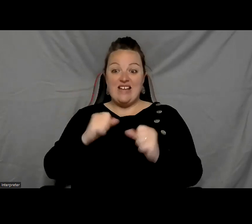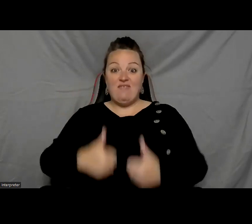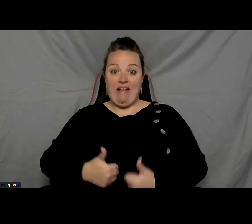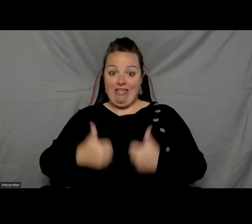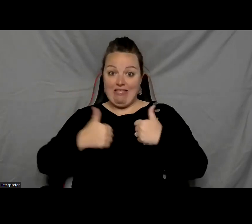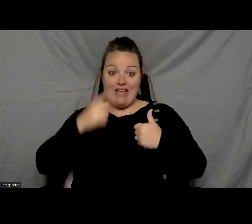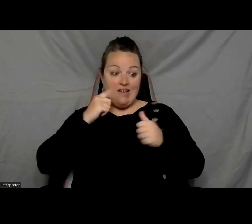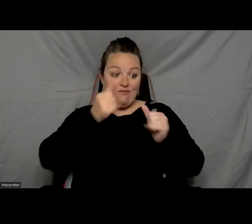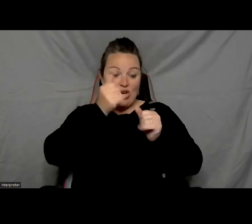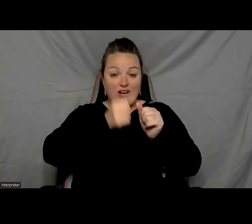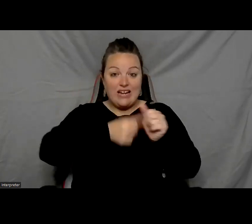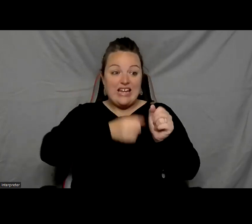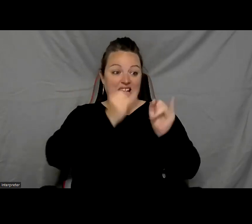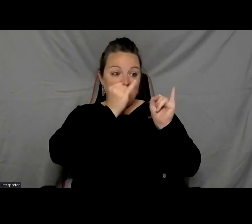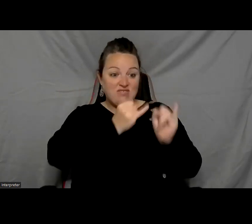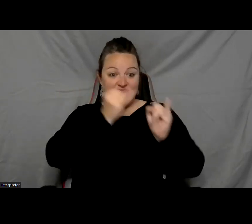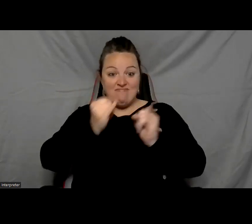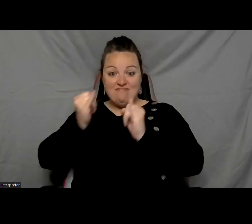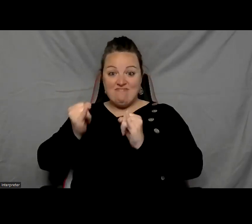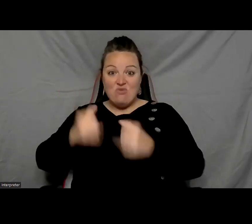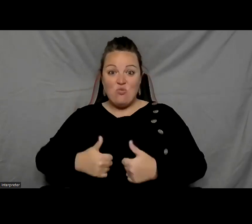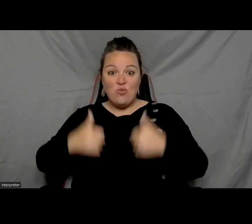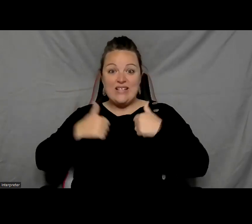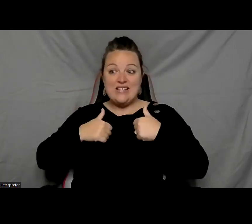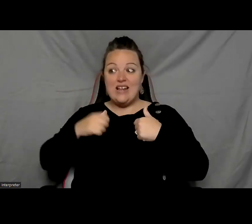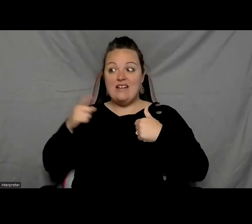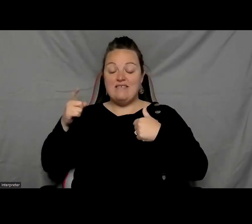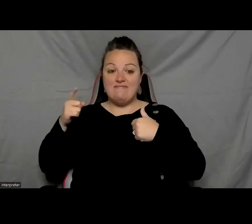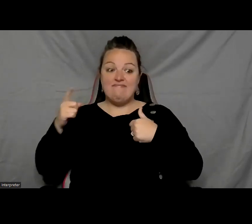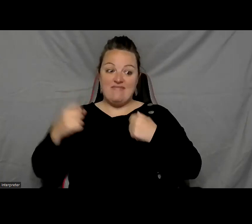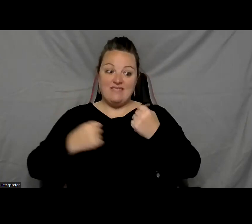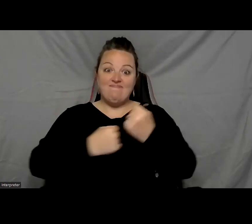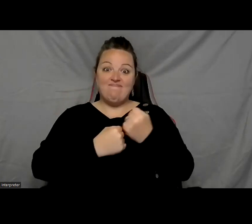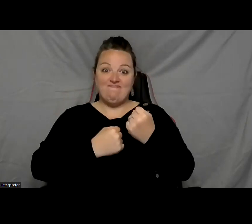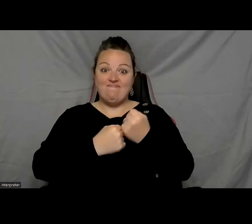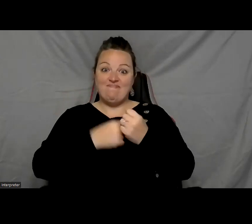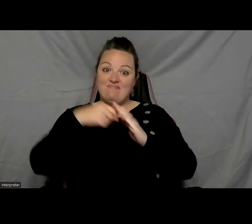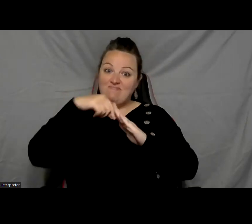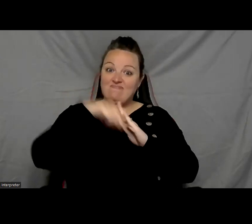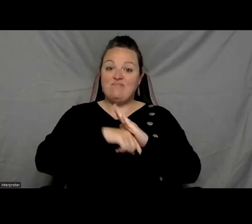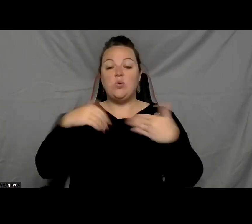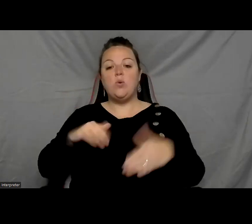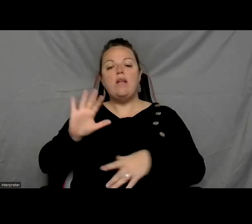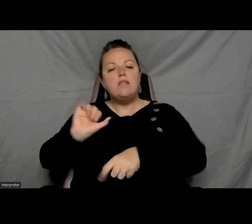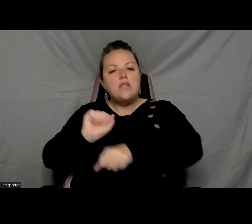residents in their hands each and every day. The work they do requires a skill set that